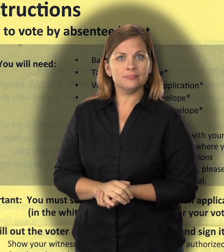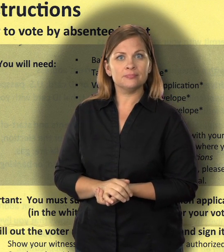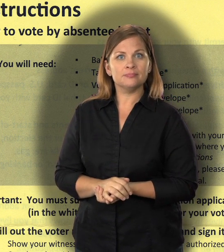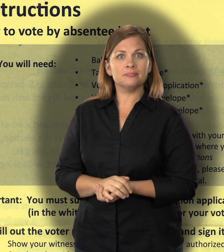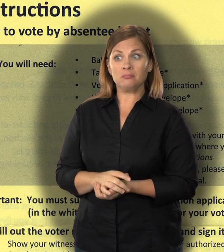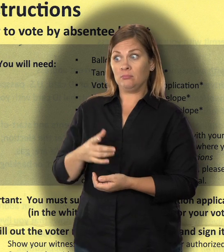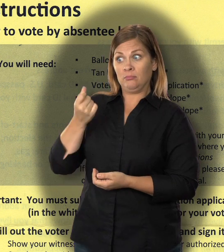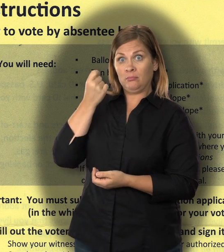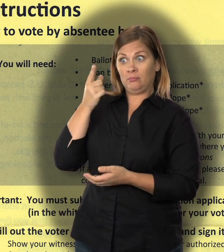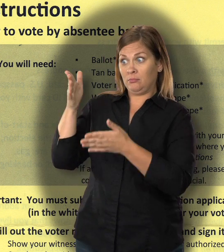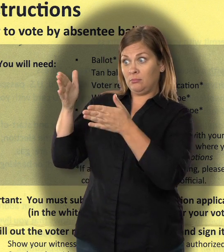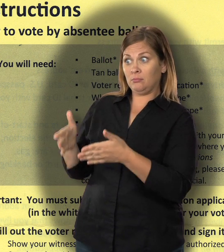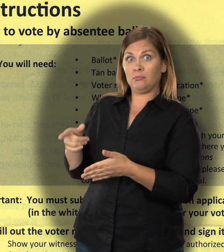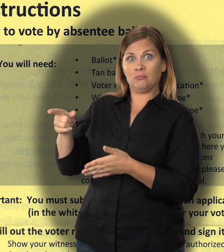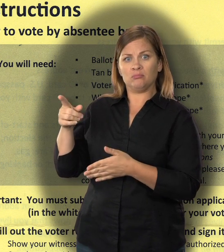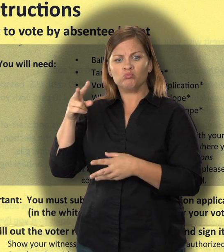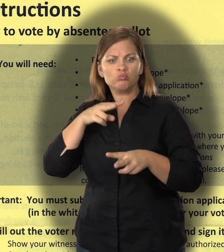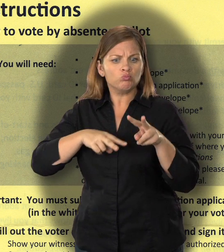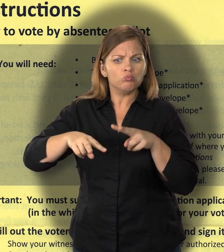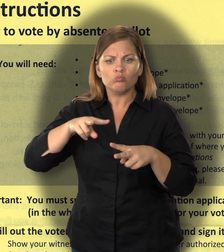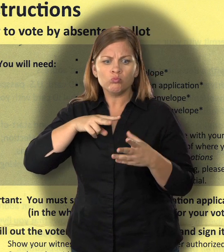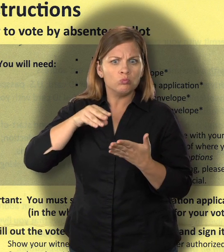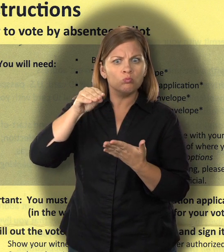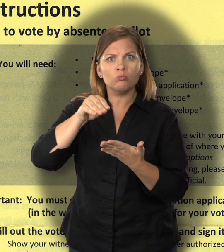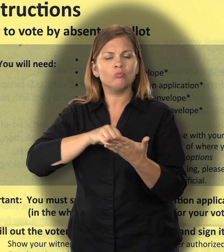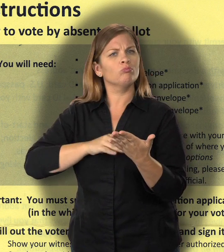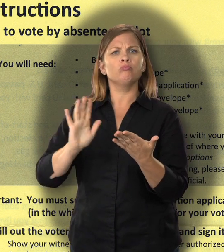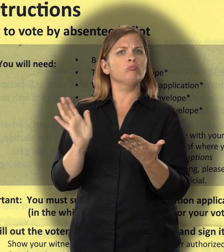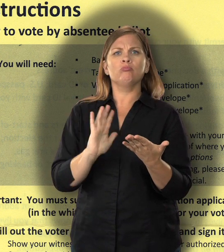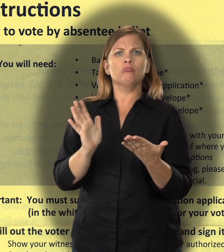Don't worry - the witness doesn't get to see how you voted,